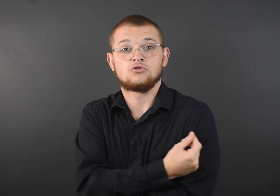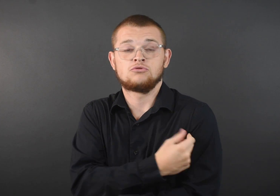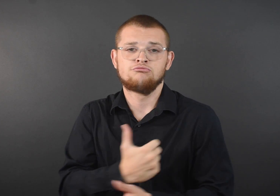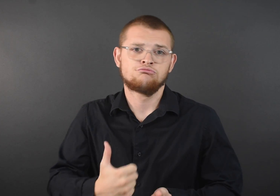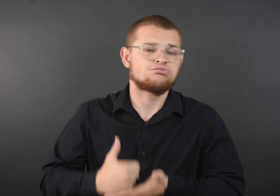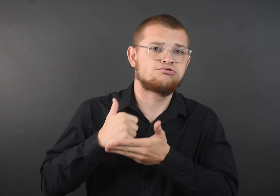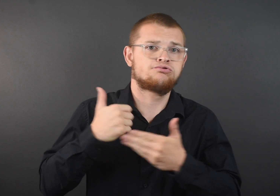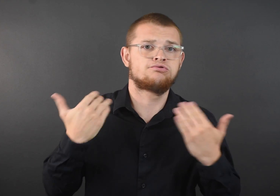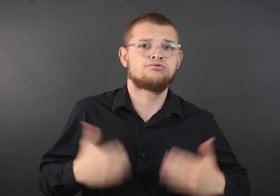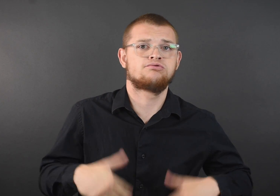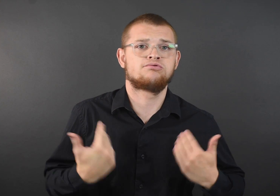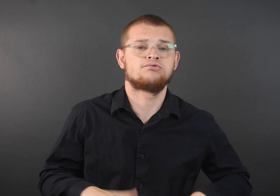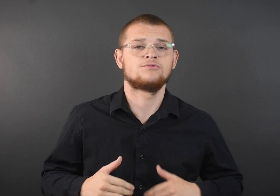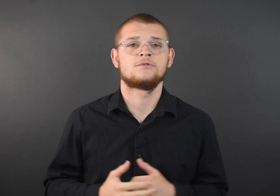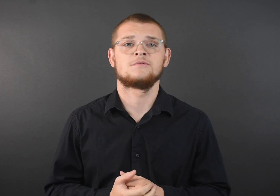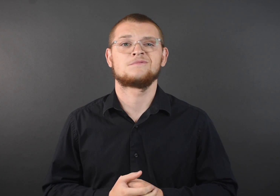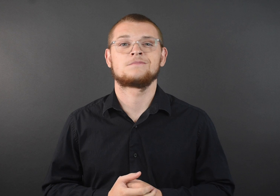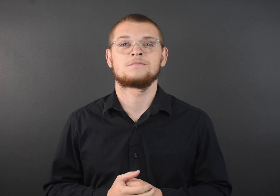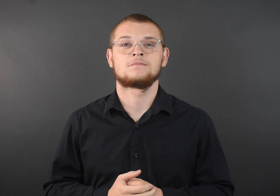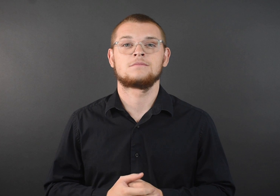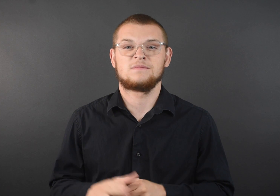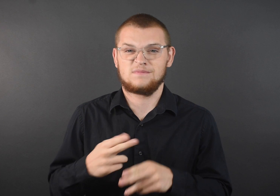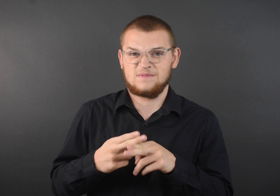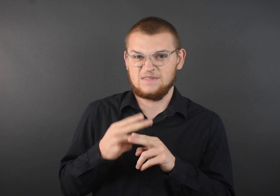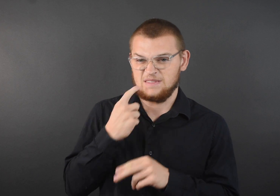Every shot helps